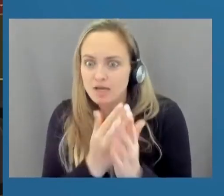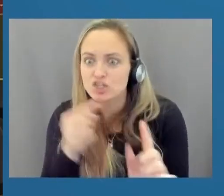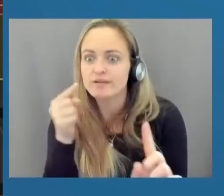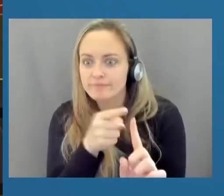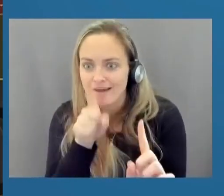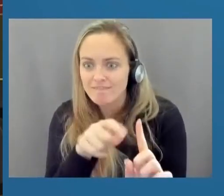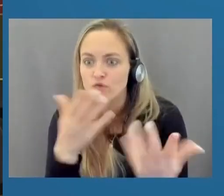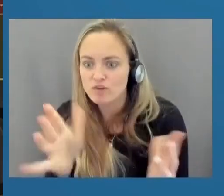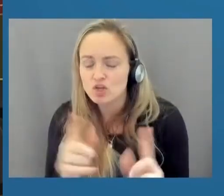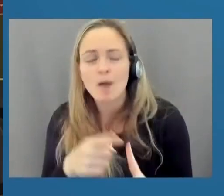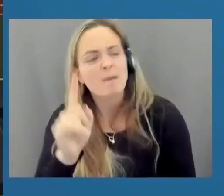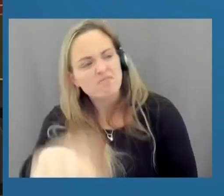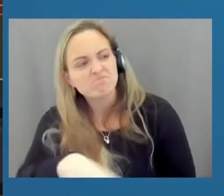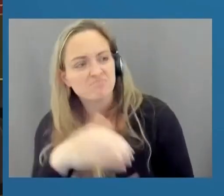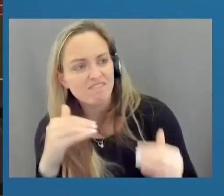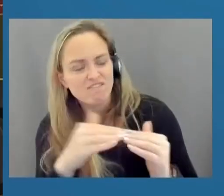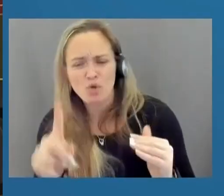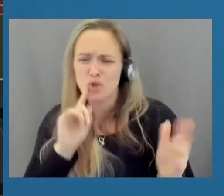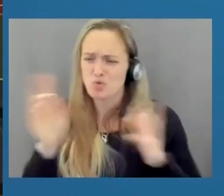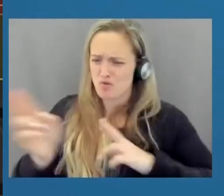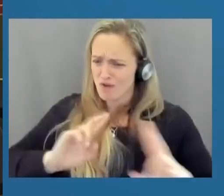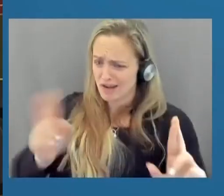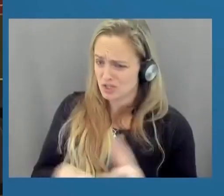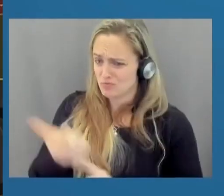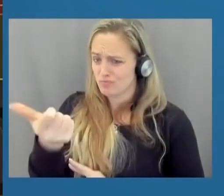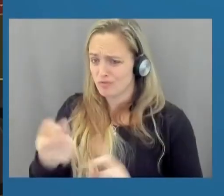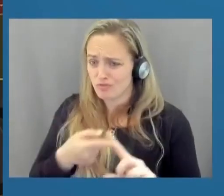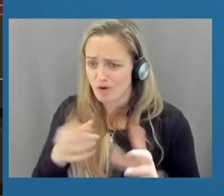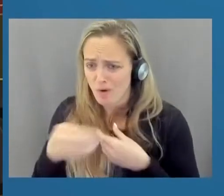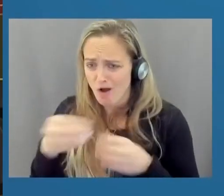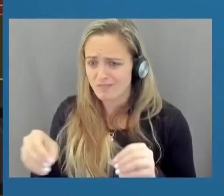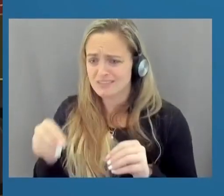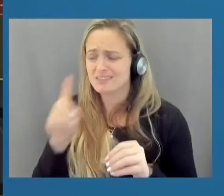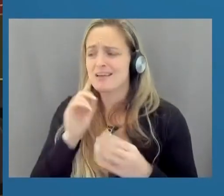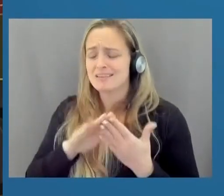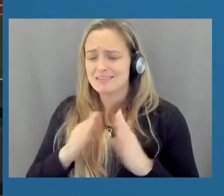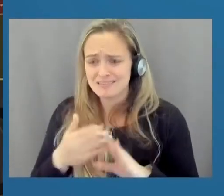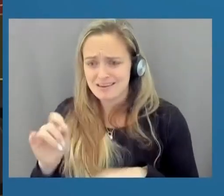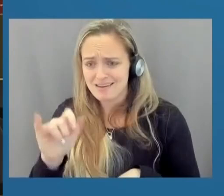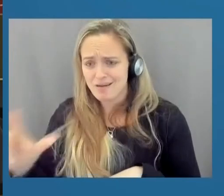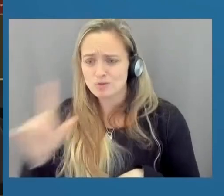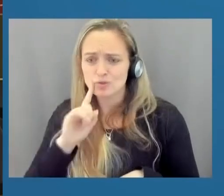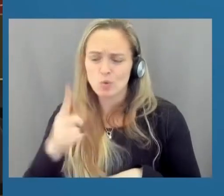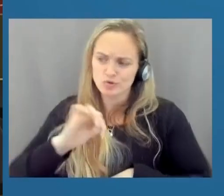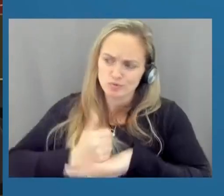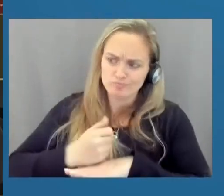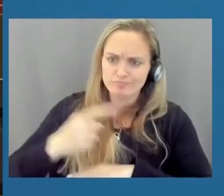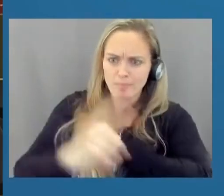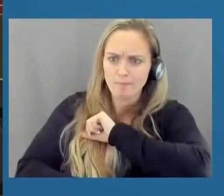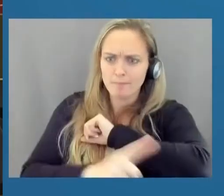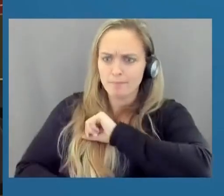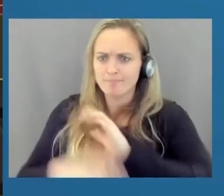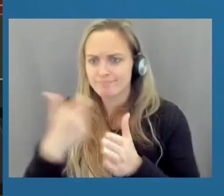but you were prepared to remove him from office and you wanted the city council and the legislature to impose sanctions on City Hall and his ability. You to govern,